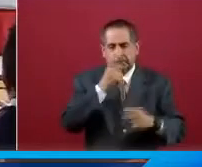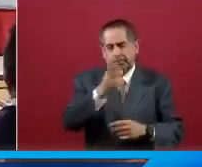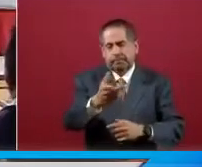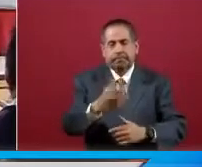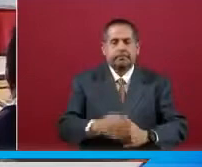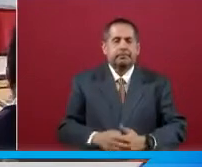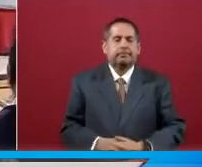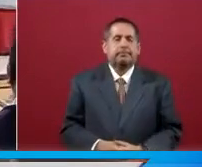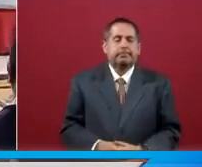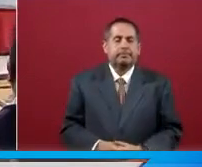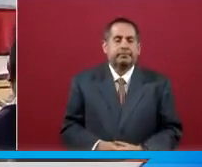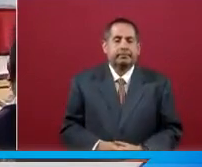6. Documentary of Populism